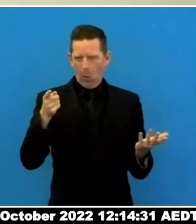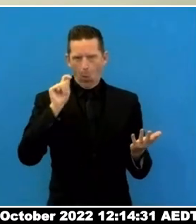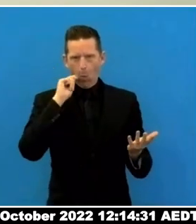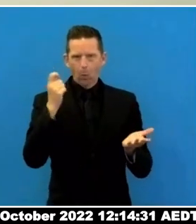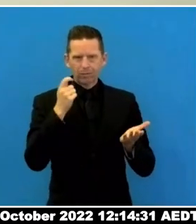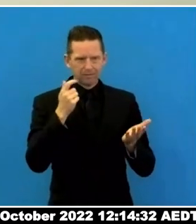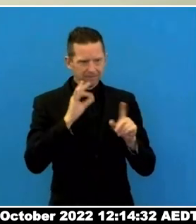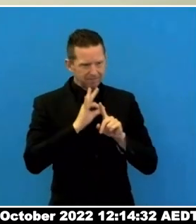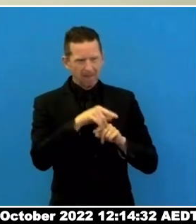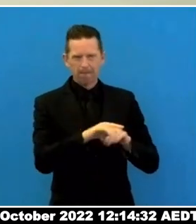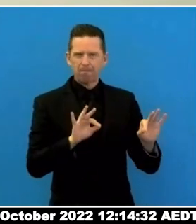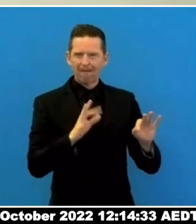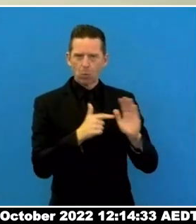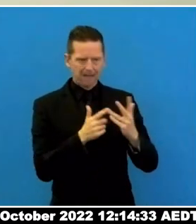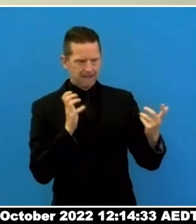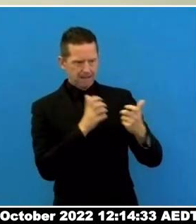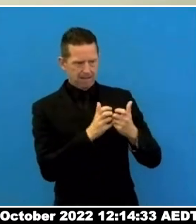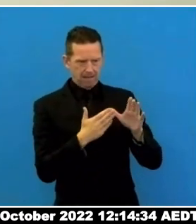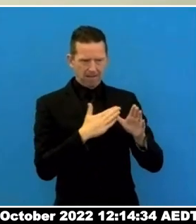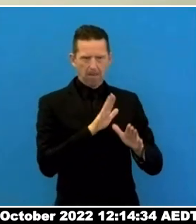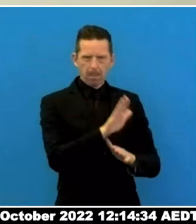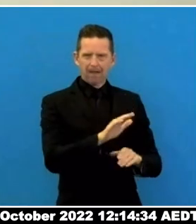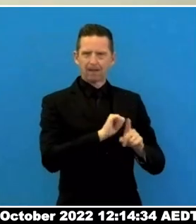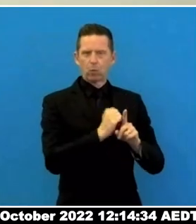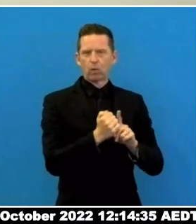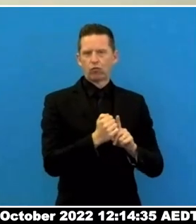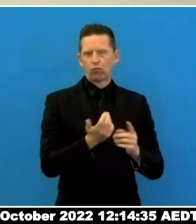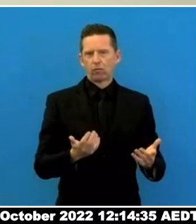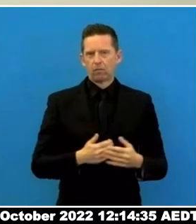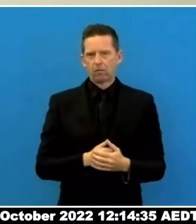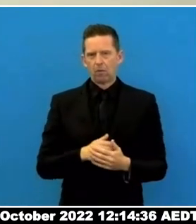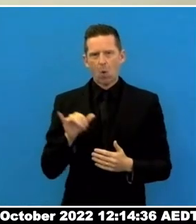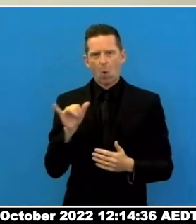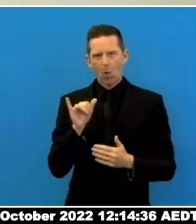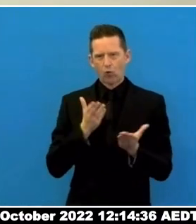That we need to assist with those elements as well, otherwise the service is basically useless.